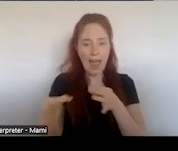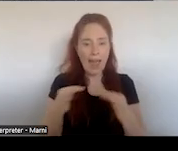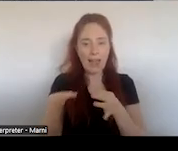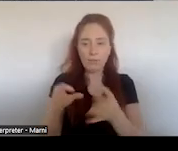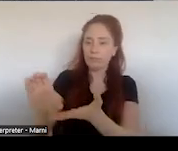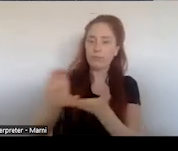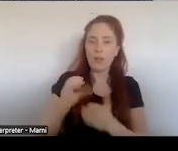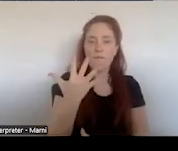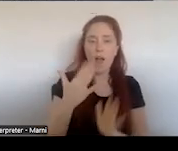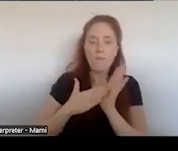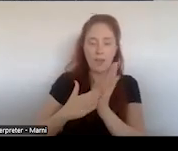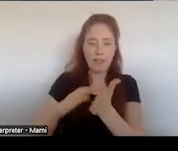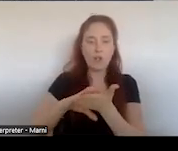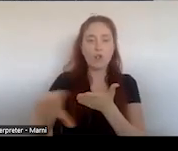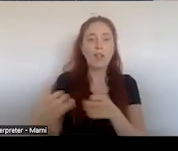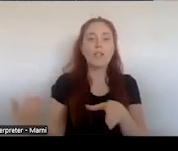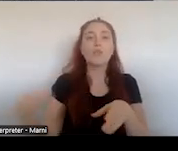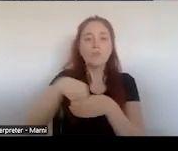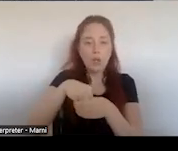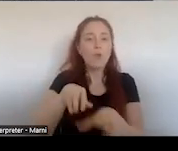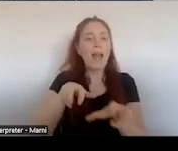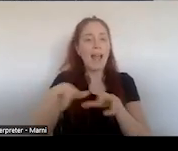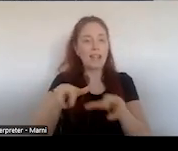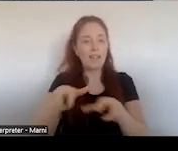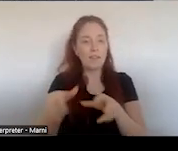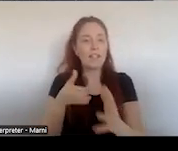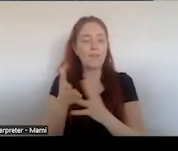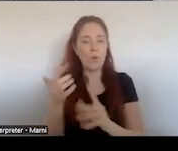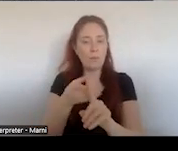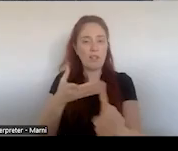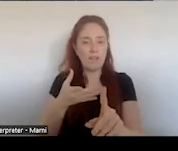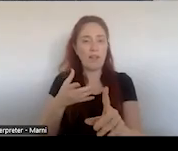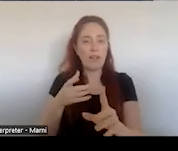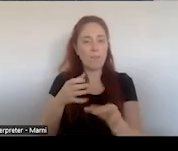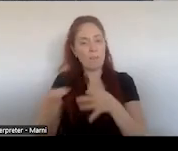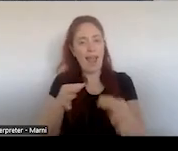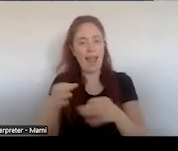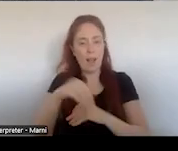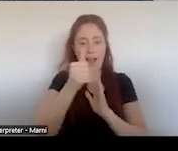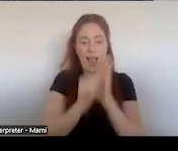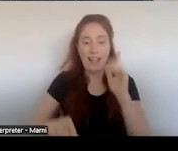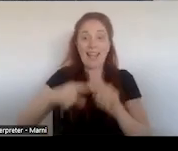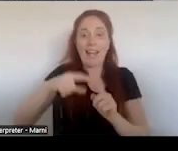implementation activities under the plan. As you can imagine, after all of that time,